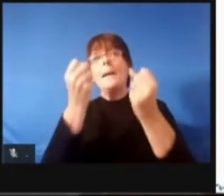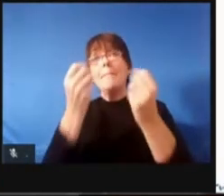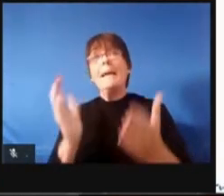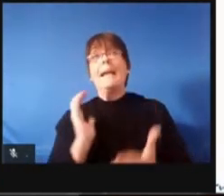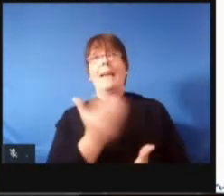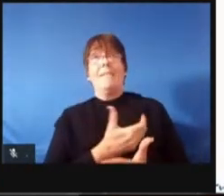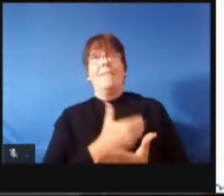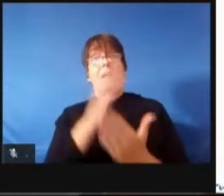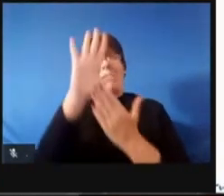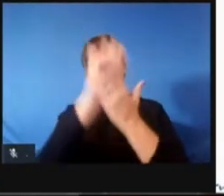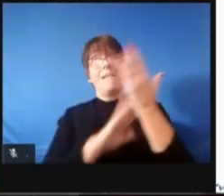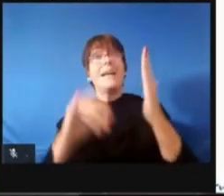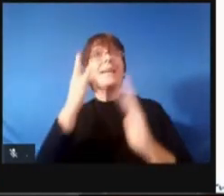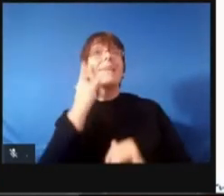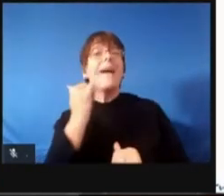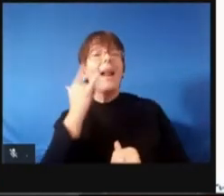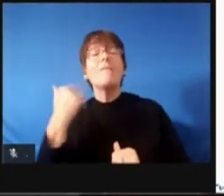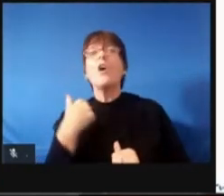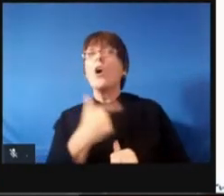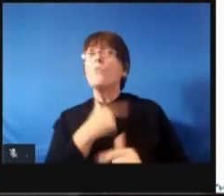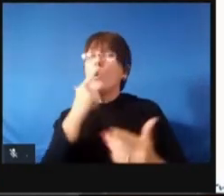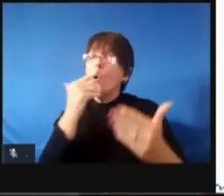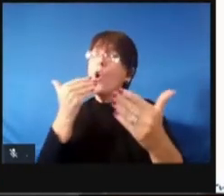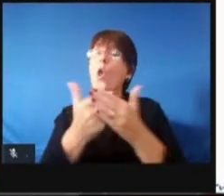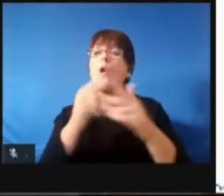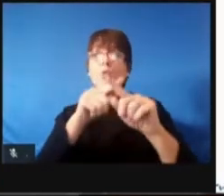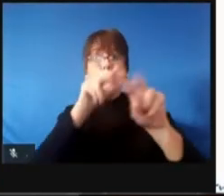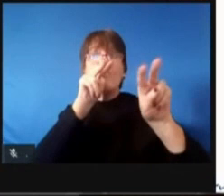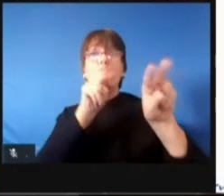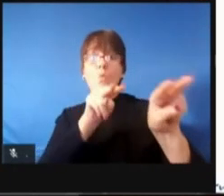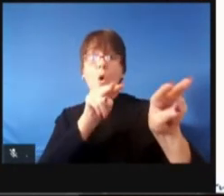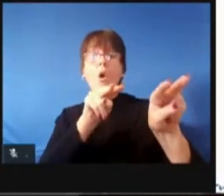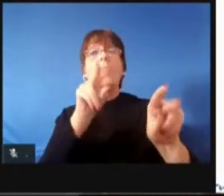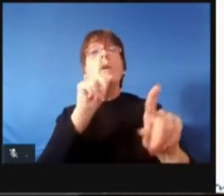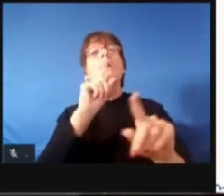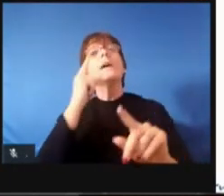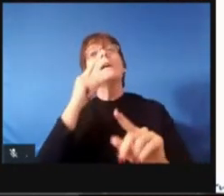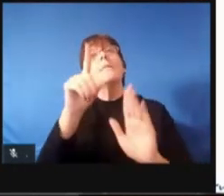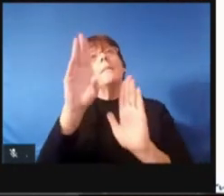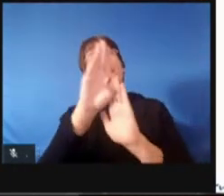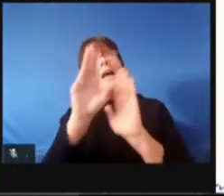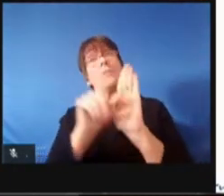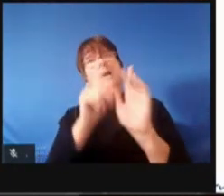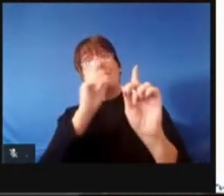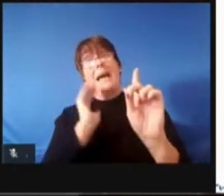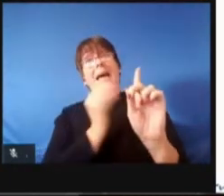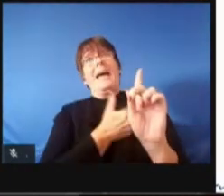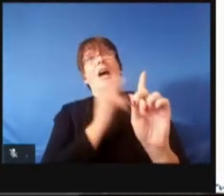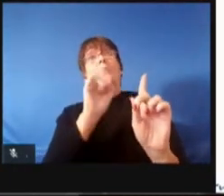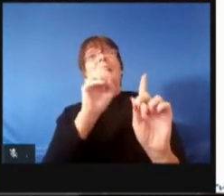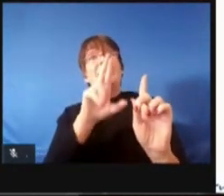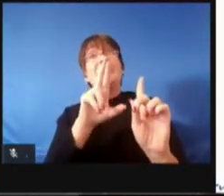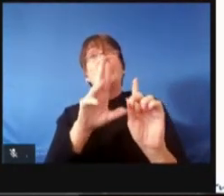TRACKING OVER THE LAST COUPLE OF DAYS, WE OURSELVES HAVE SEEN AN INCREASE IN CASES AS WELL IN MANY PARTS OF THE STATE SOMETHING THAT WE ARE CLOSELY